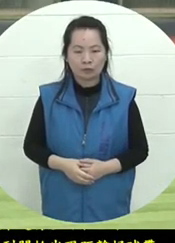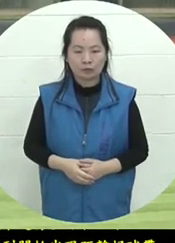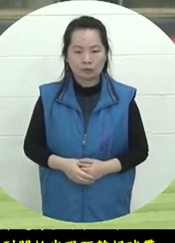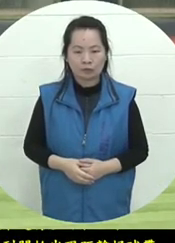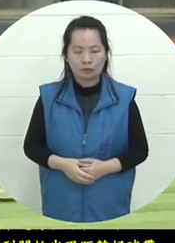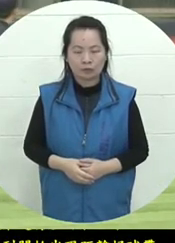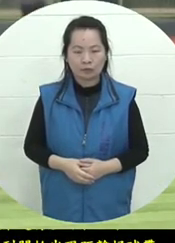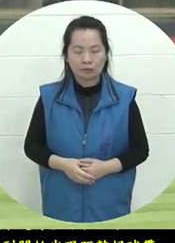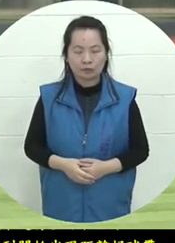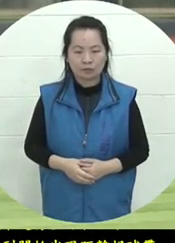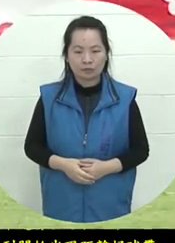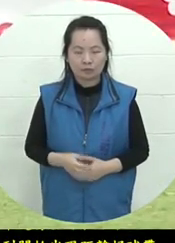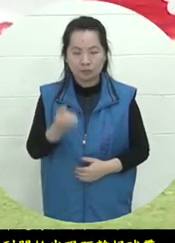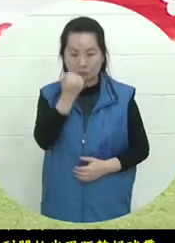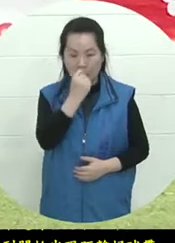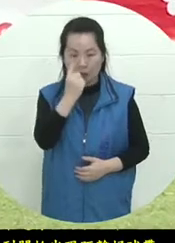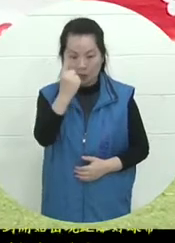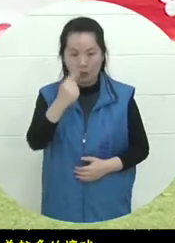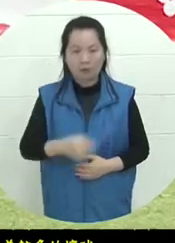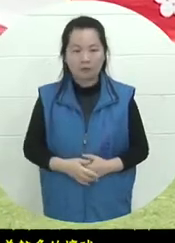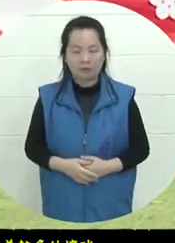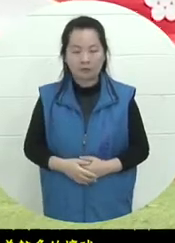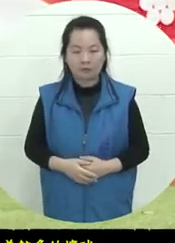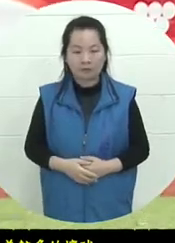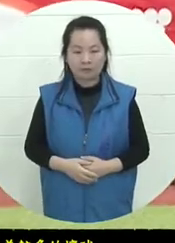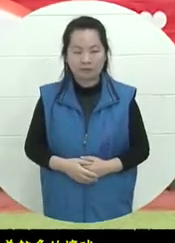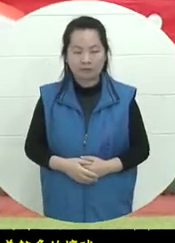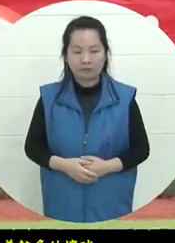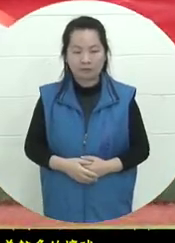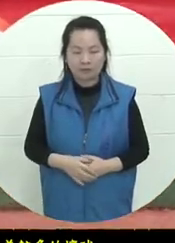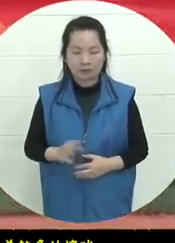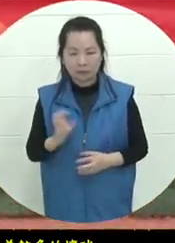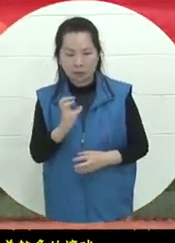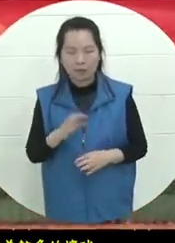It was good to win the bad balls. after Quickly, the balance of the ball count was returned, one good and one bad